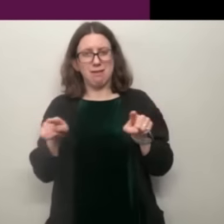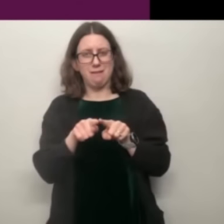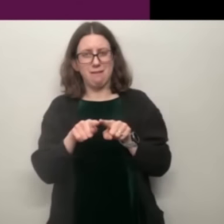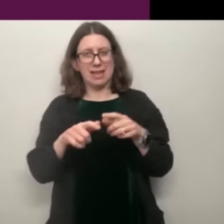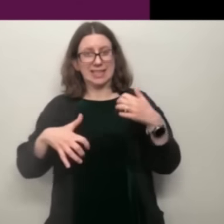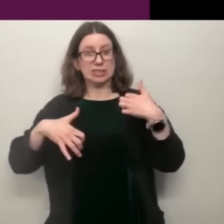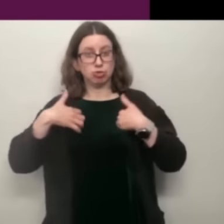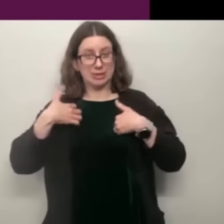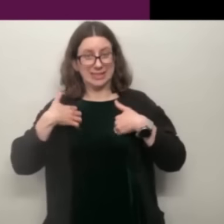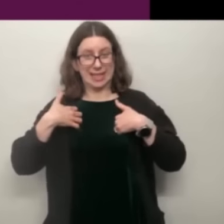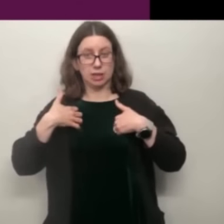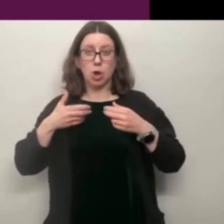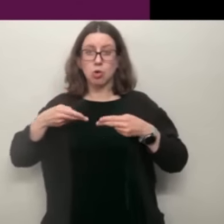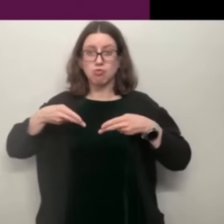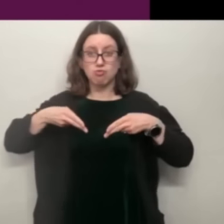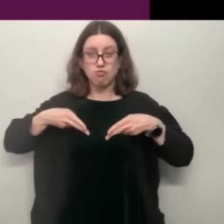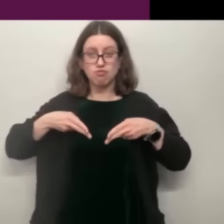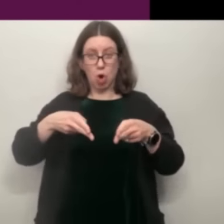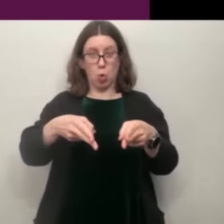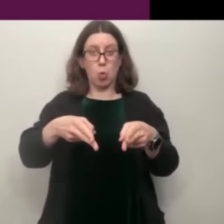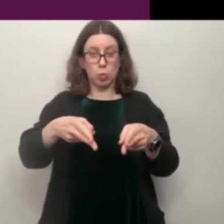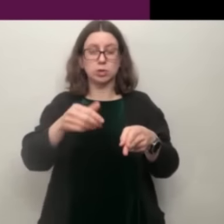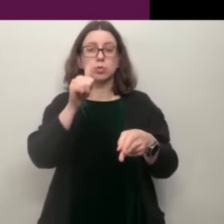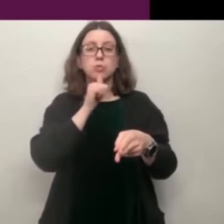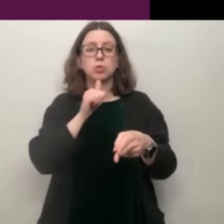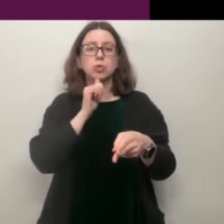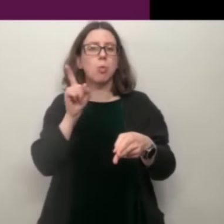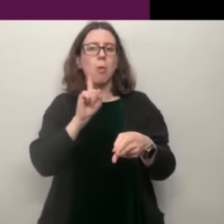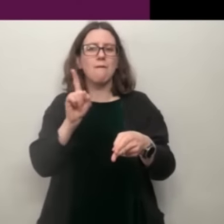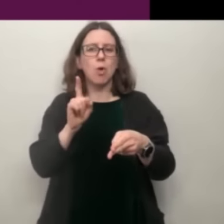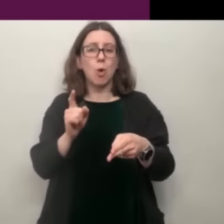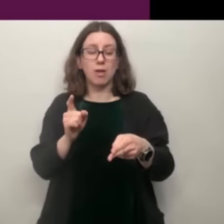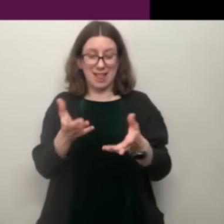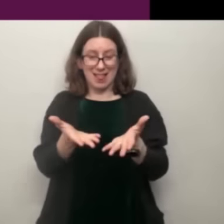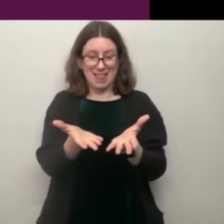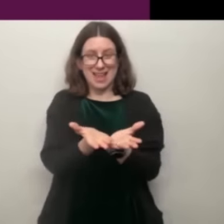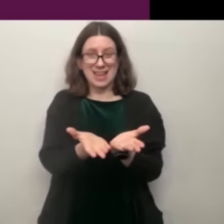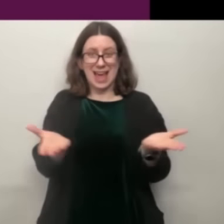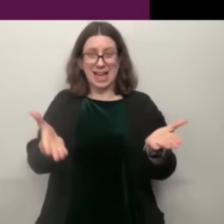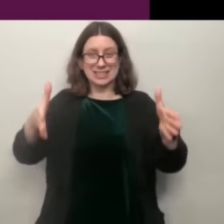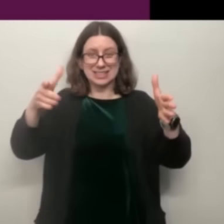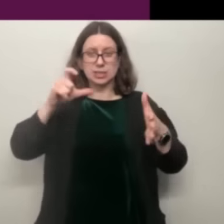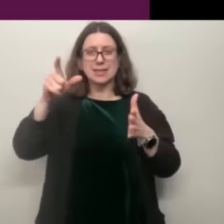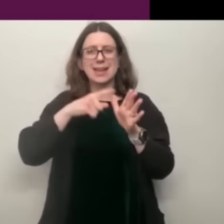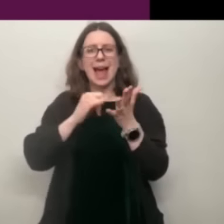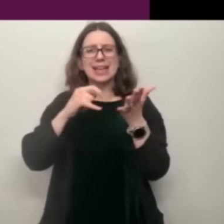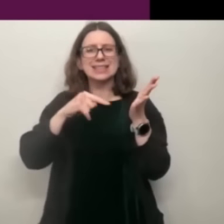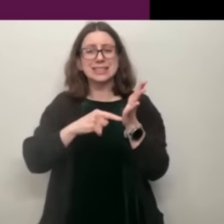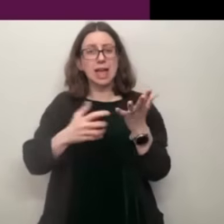the roads are being used to transport this particularly heavy casting. Now I know this area relatively well